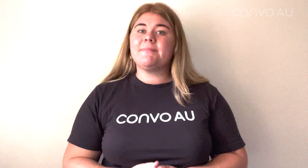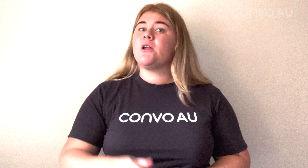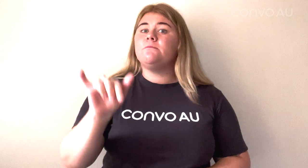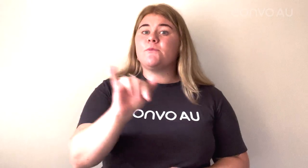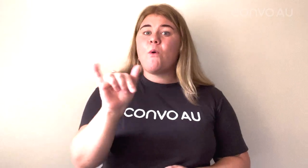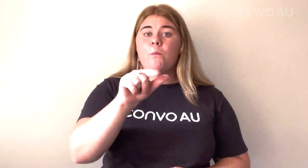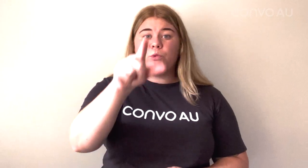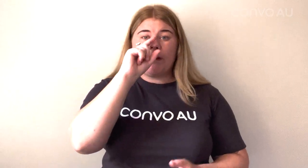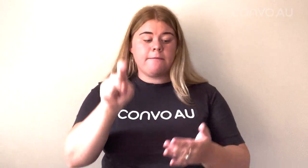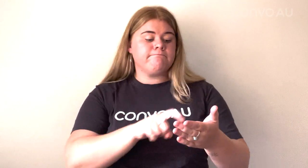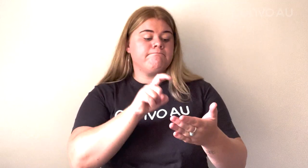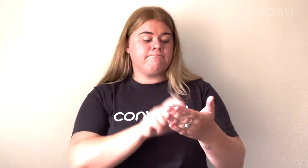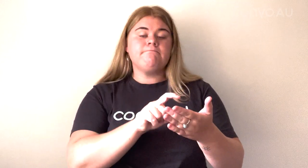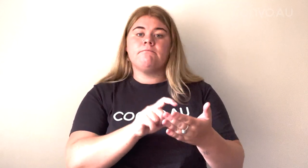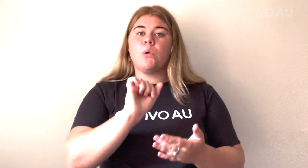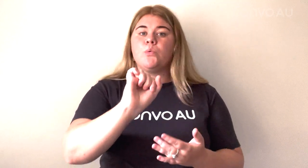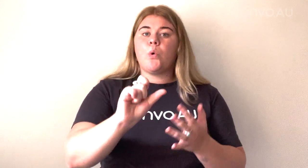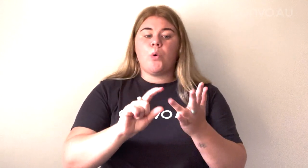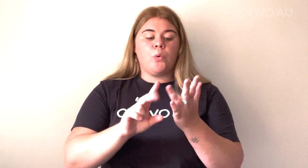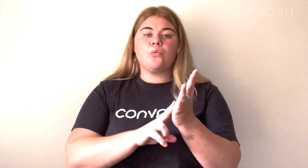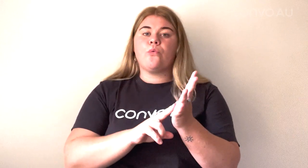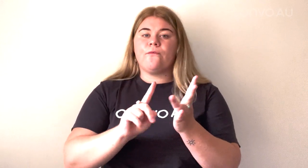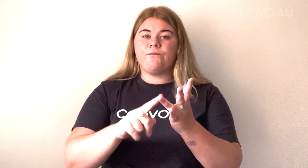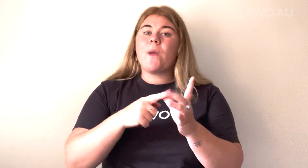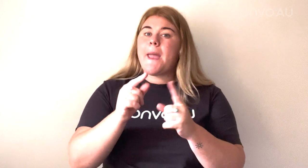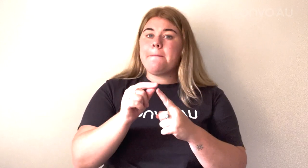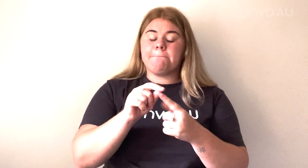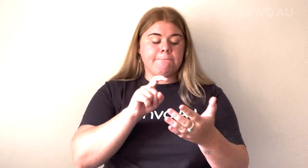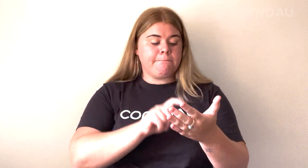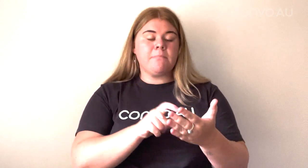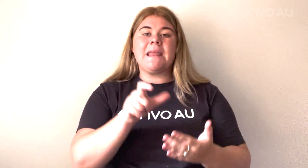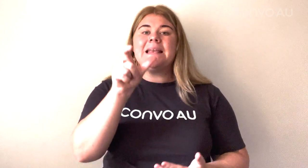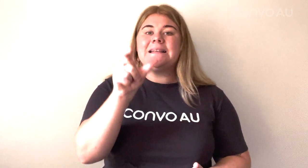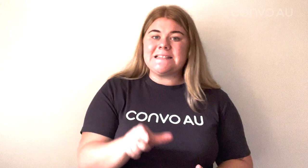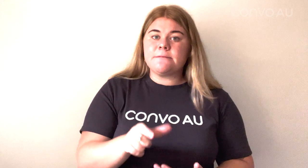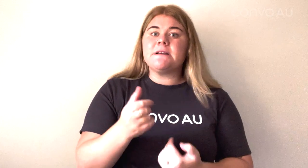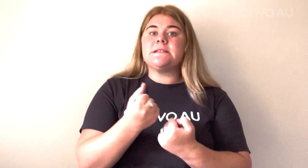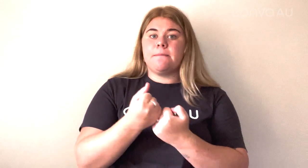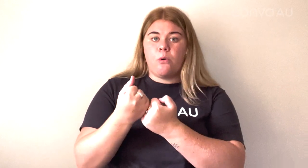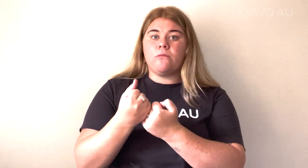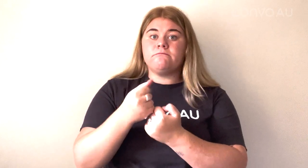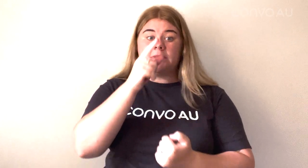Or go to Customer support on your app